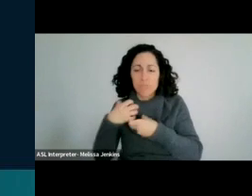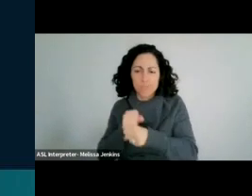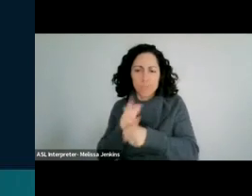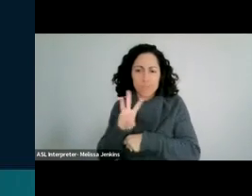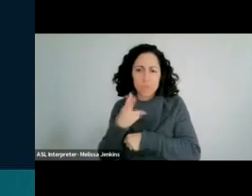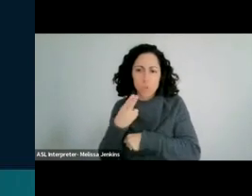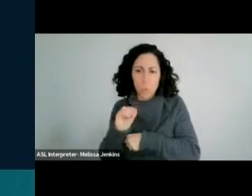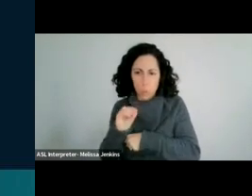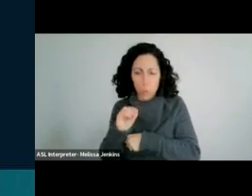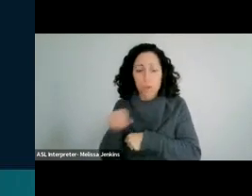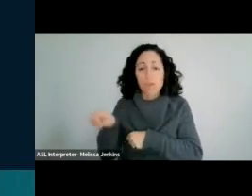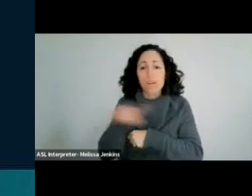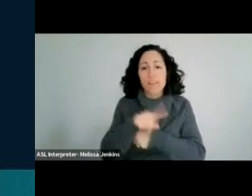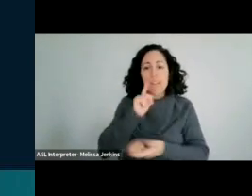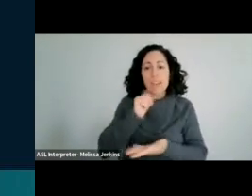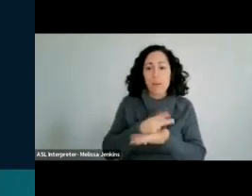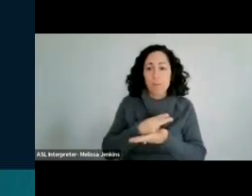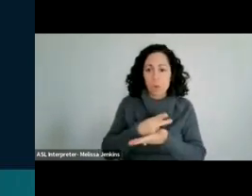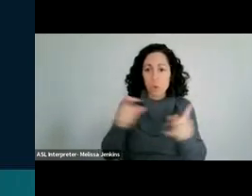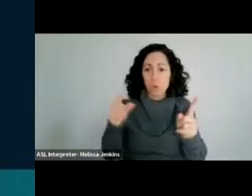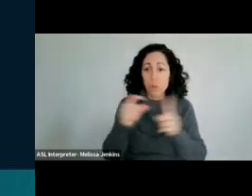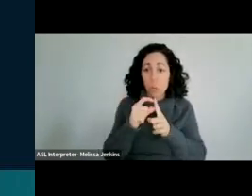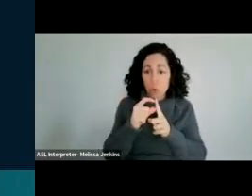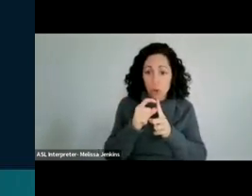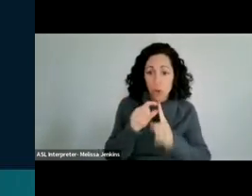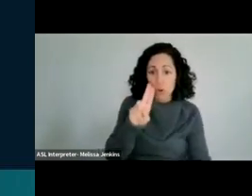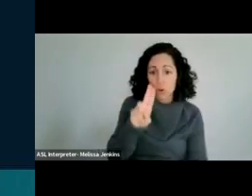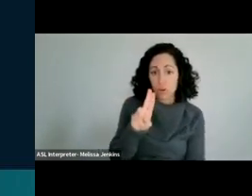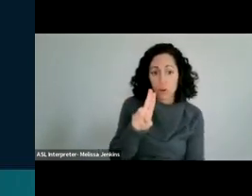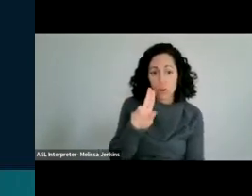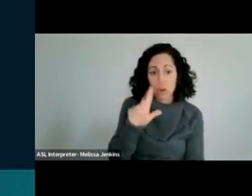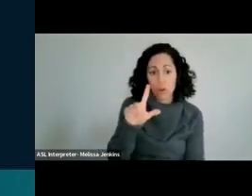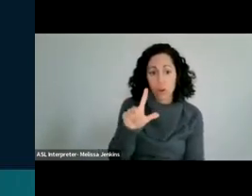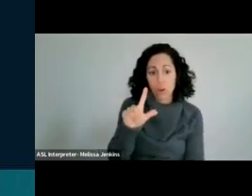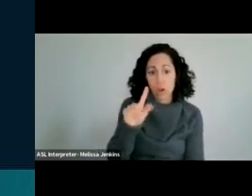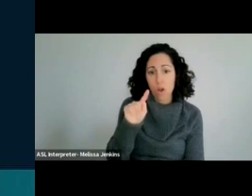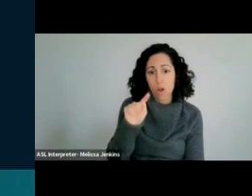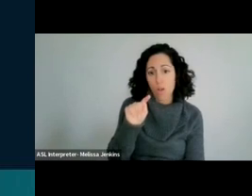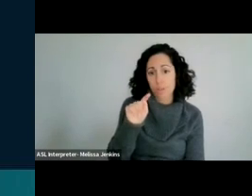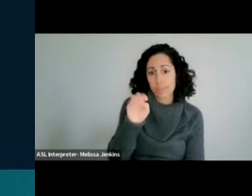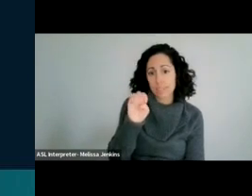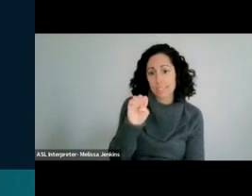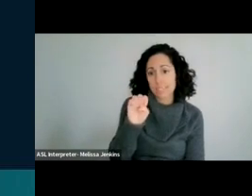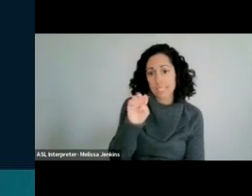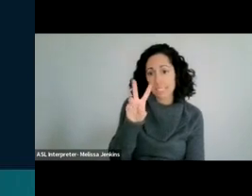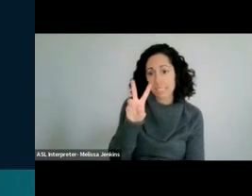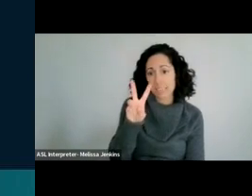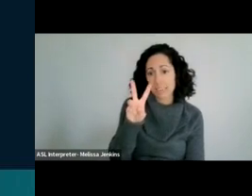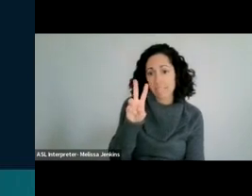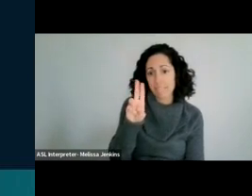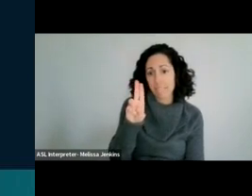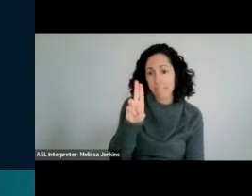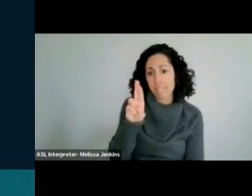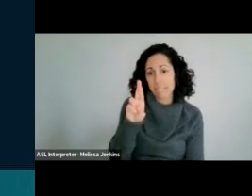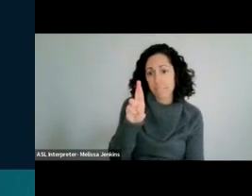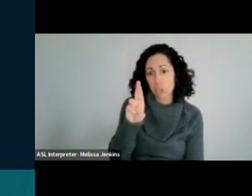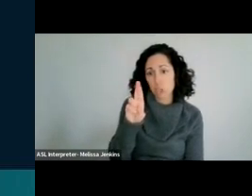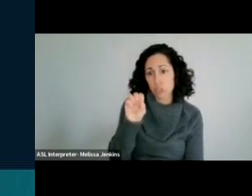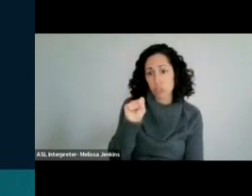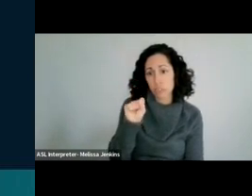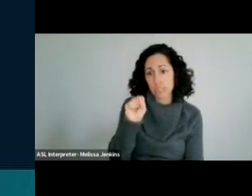That's "ull-tuh-VURR-sen" as the name for this molecule.